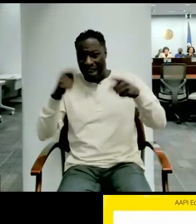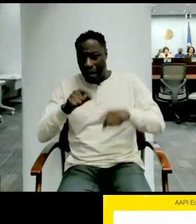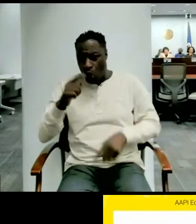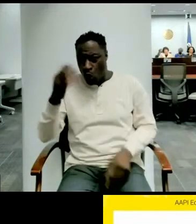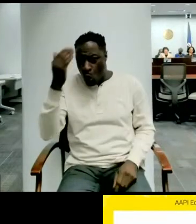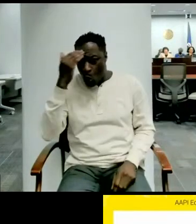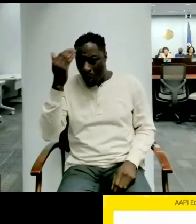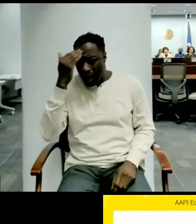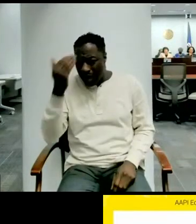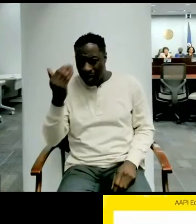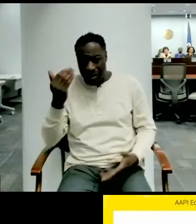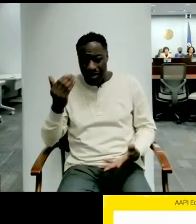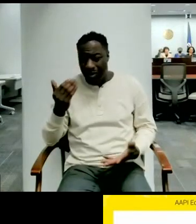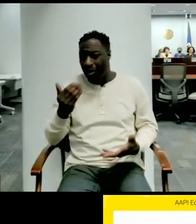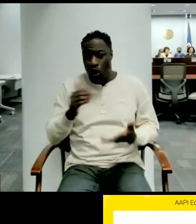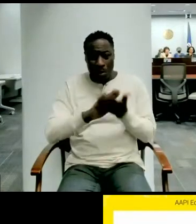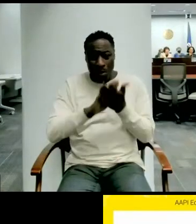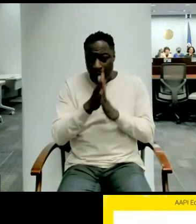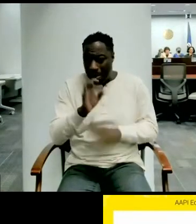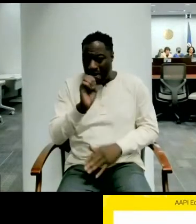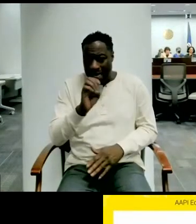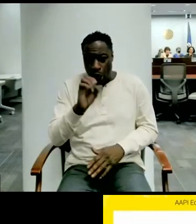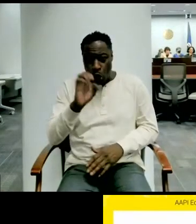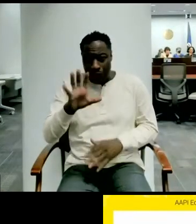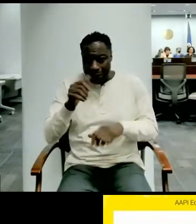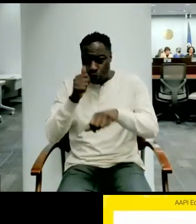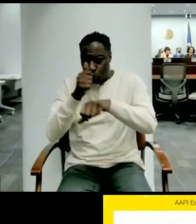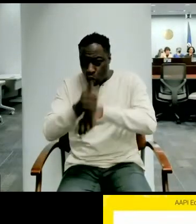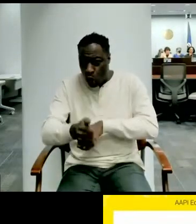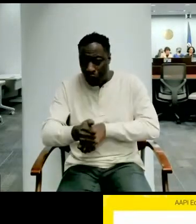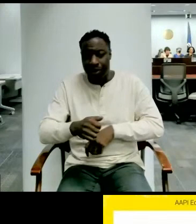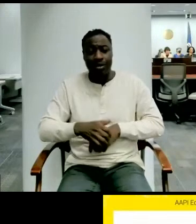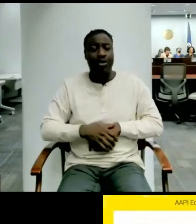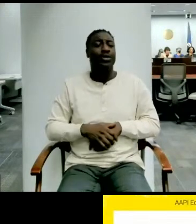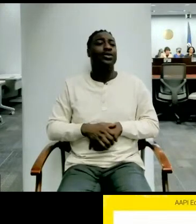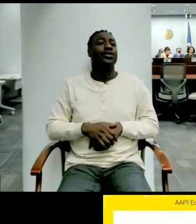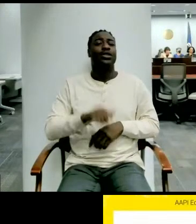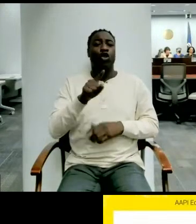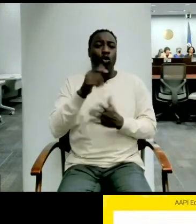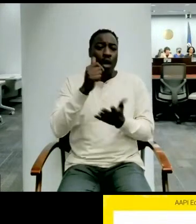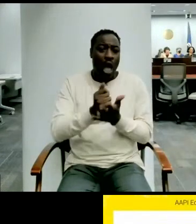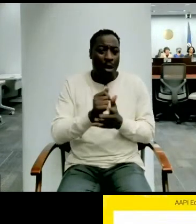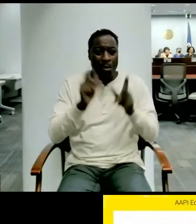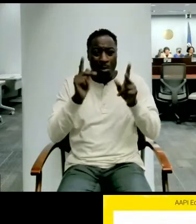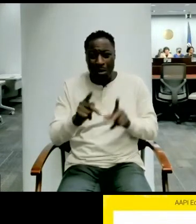are they turning into EEOC charges? Are you seeing, are you assisting people to file charges?